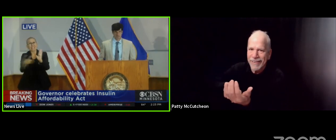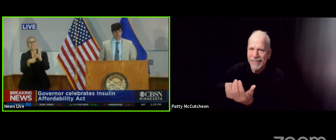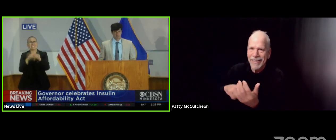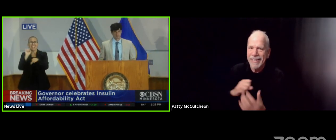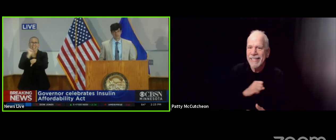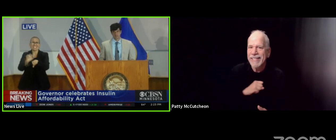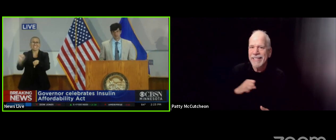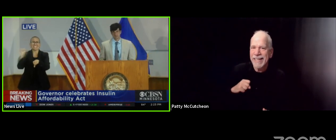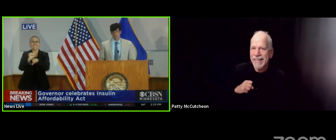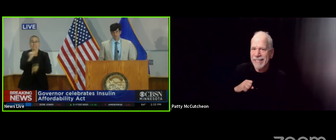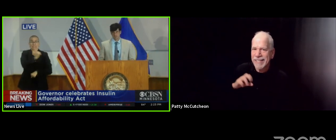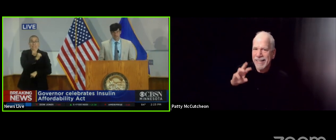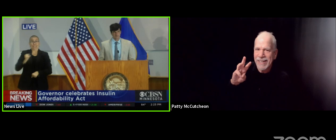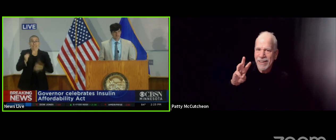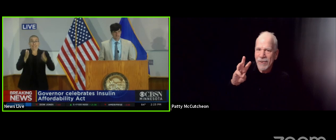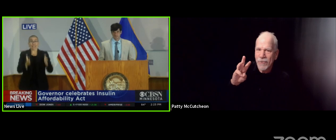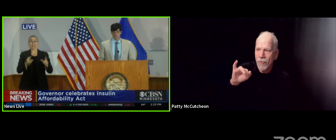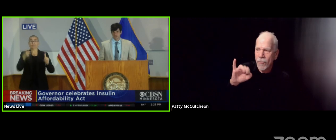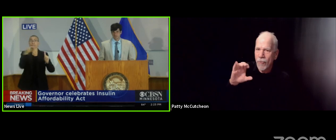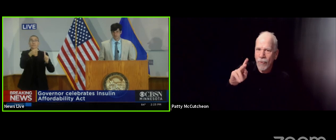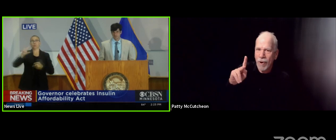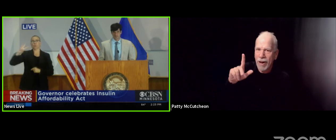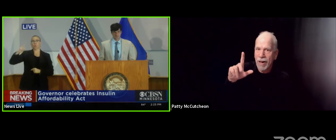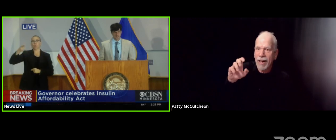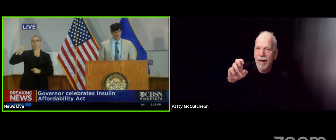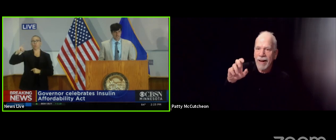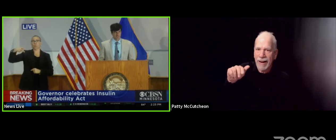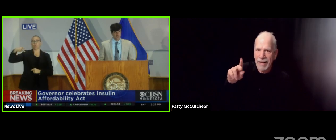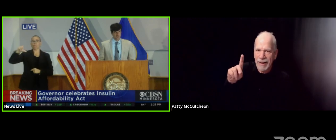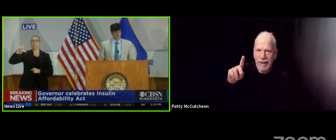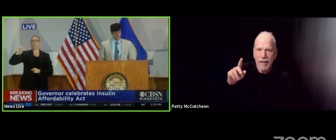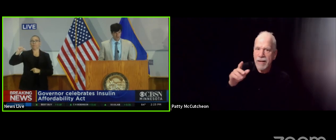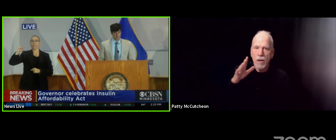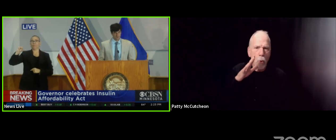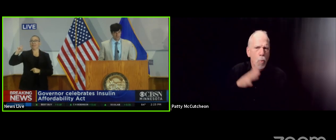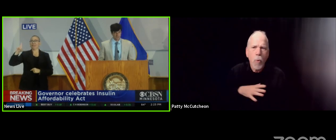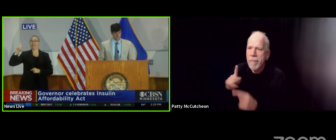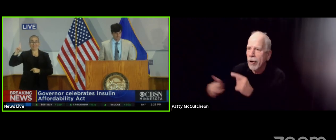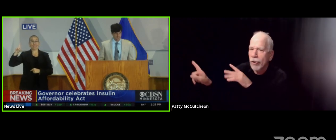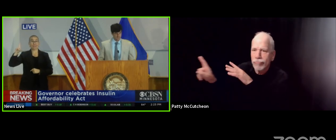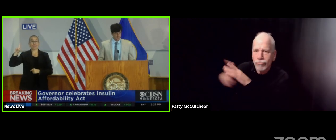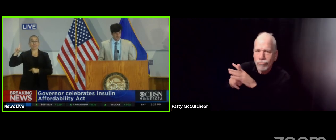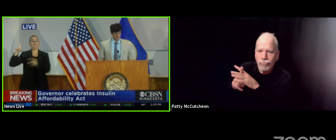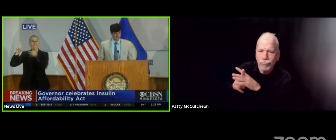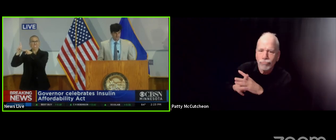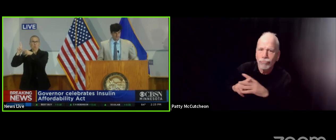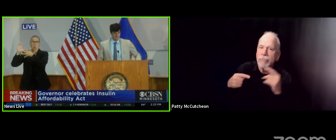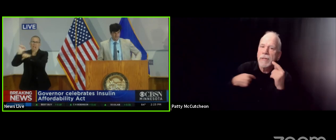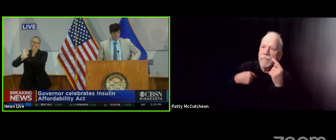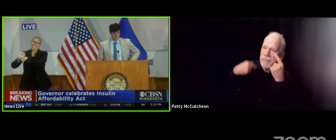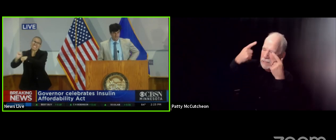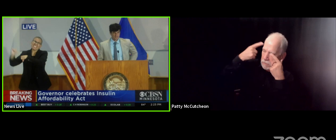NOT BE HERE TODAY. BUT CERTAINLY HER PATIENCE AND DEDICATION ARE WHY WE'RE HERE TODAY.